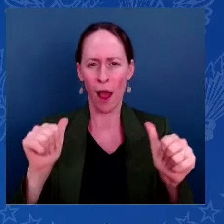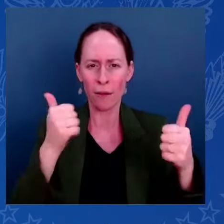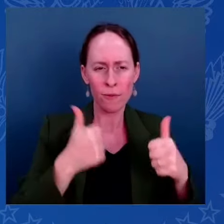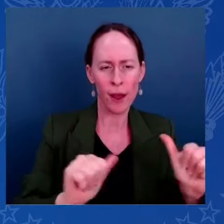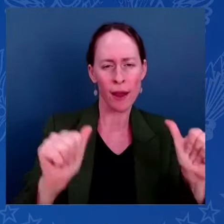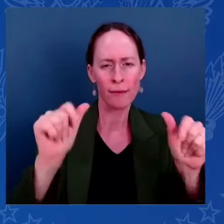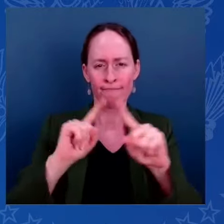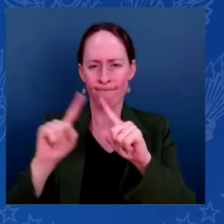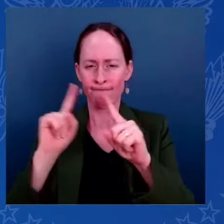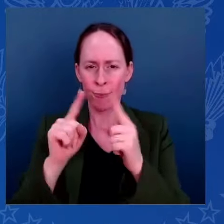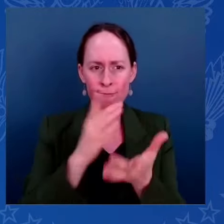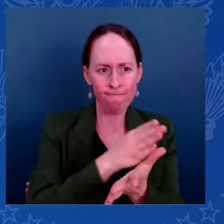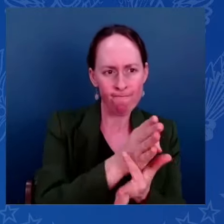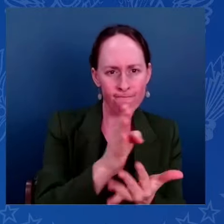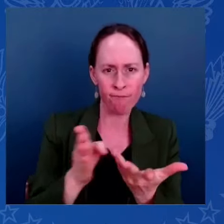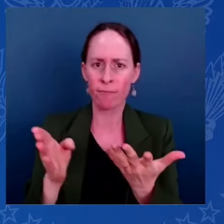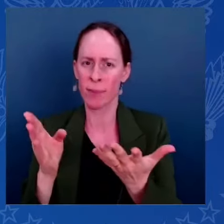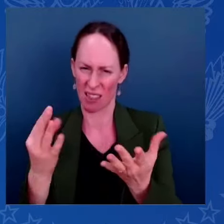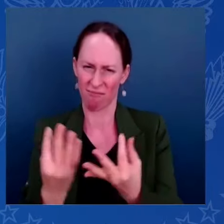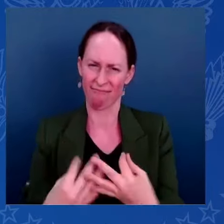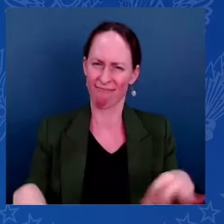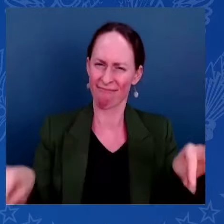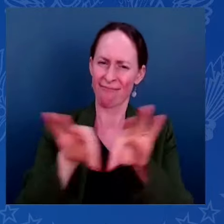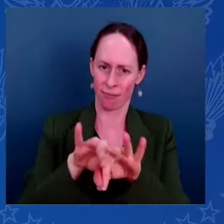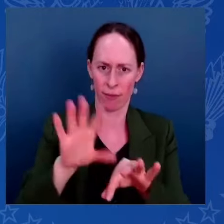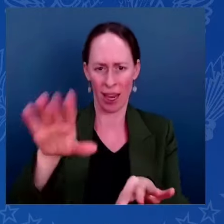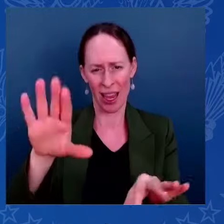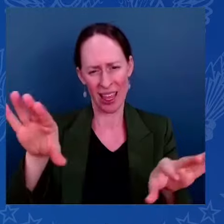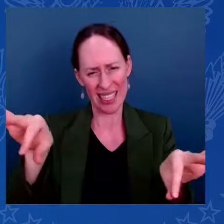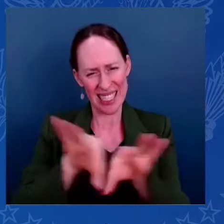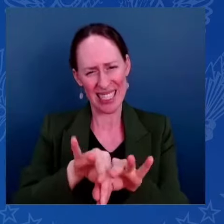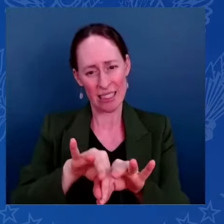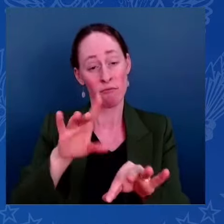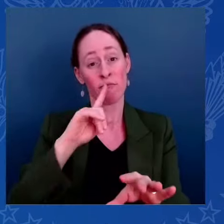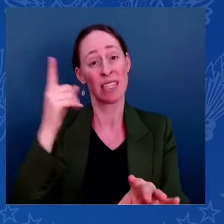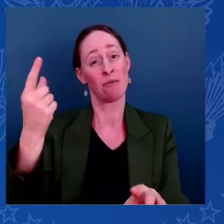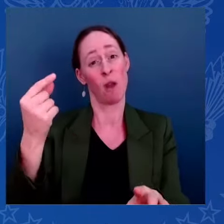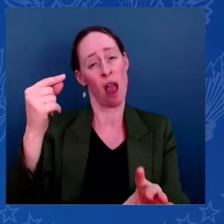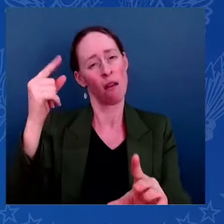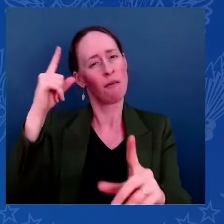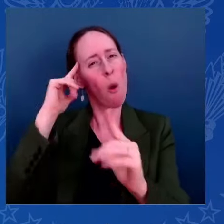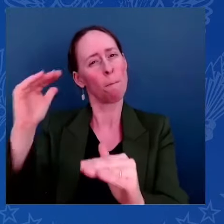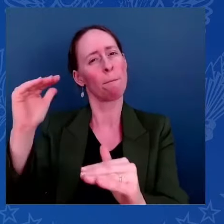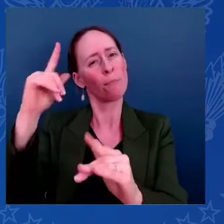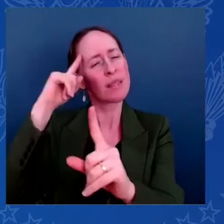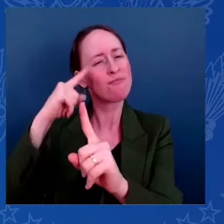Let me close with this. You've heard me say it over and over. America can be defined by one word.